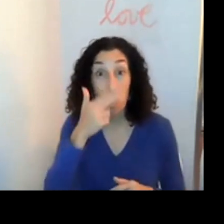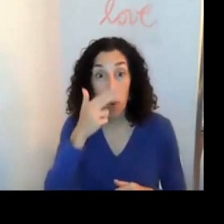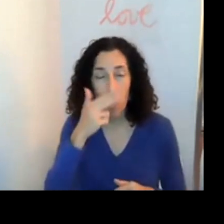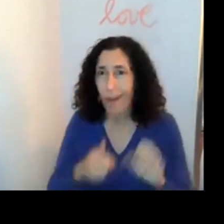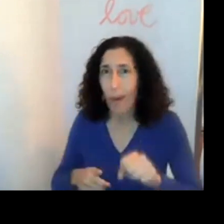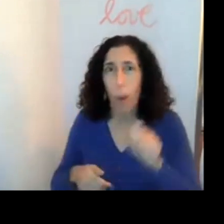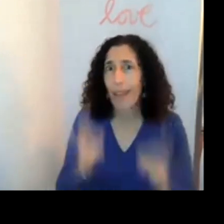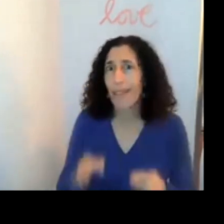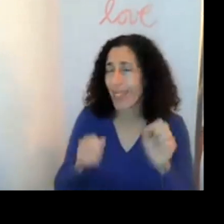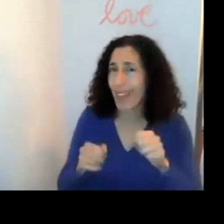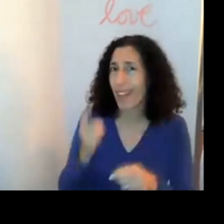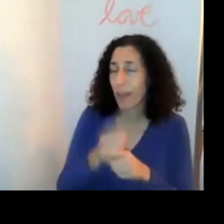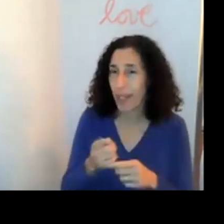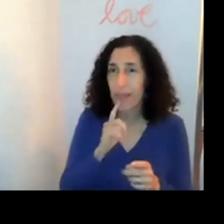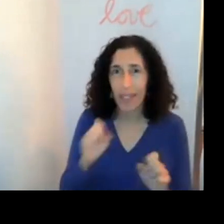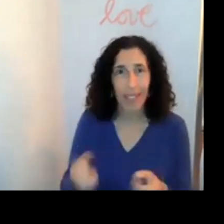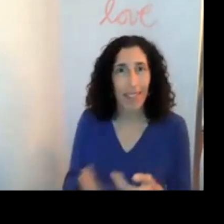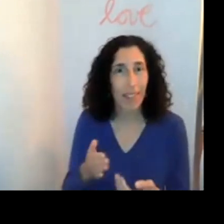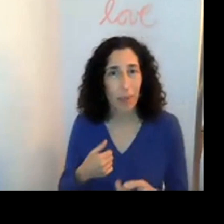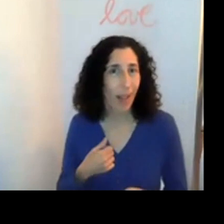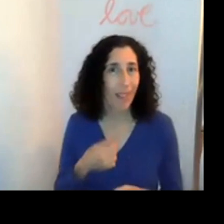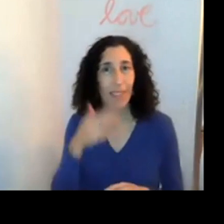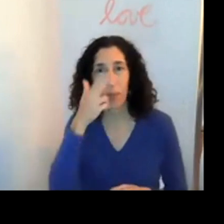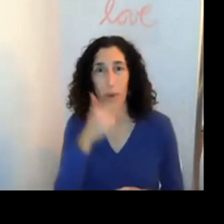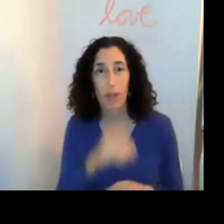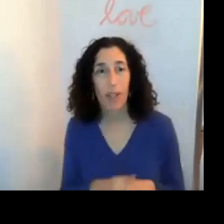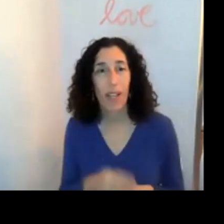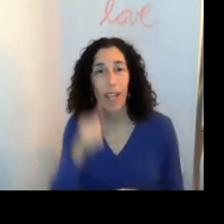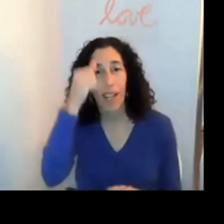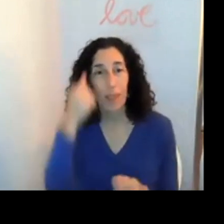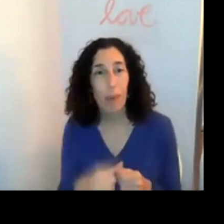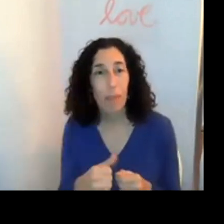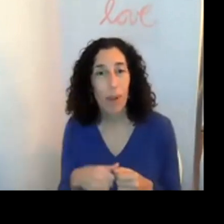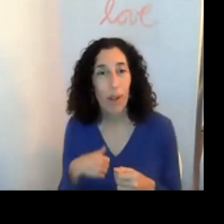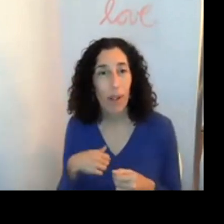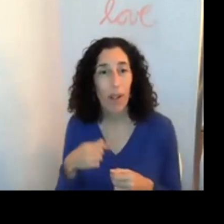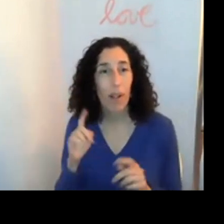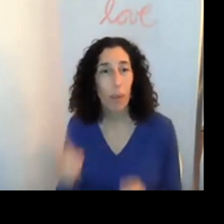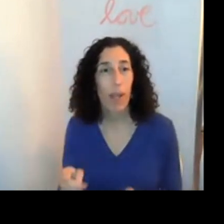I tend to post less images in order to have the ‑‑ give that kind of attention to